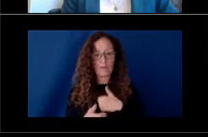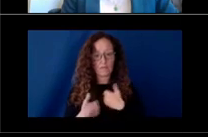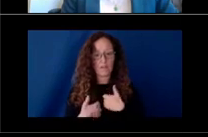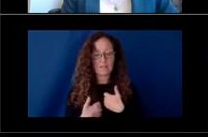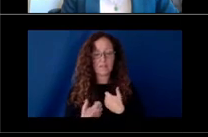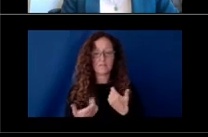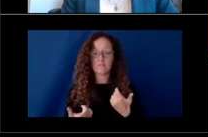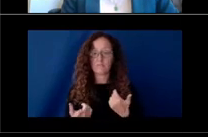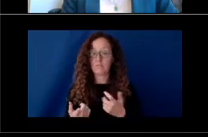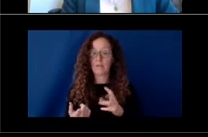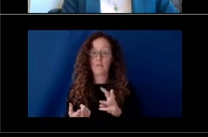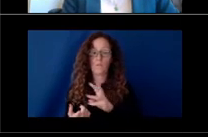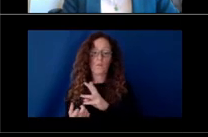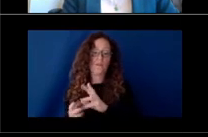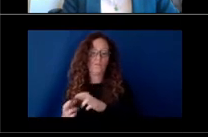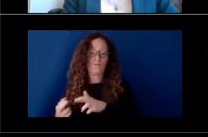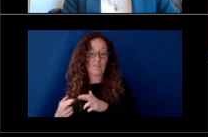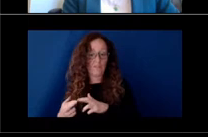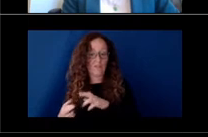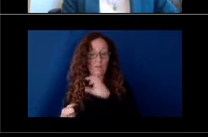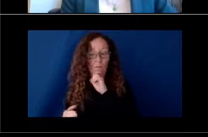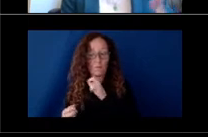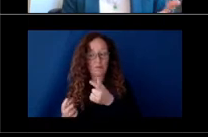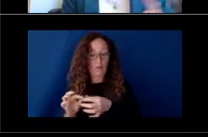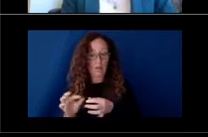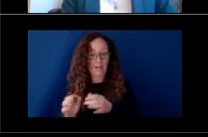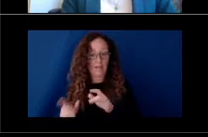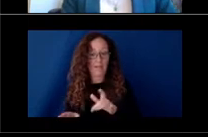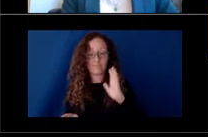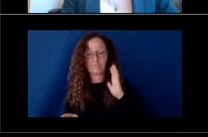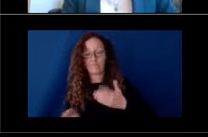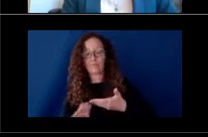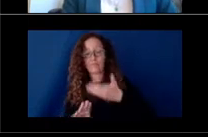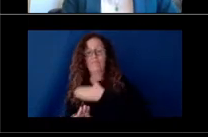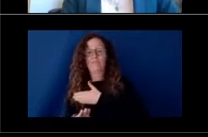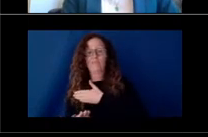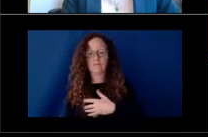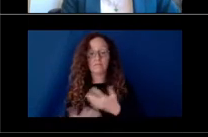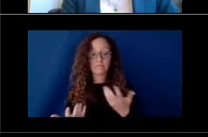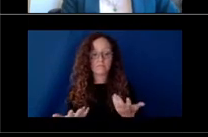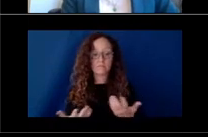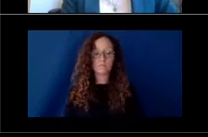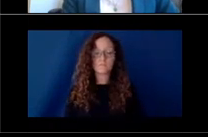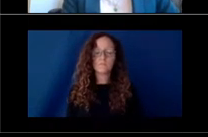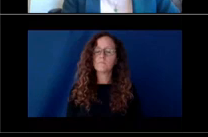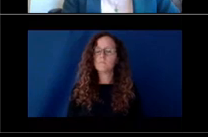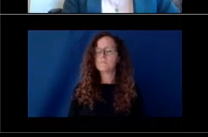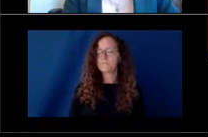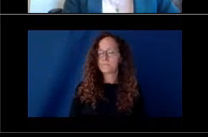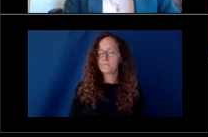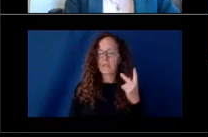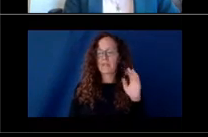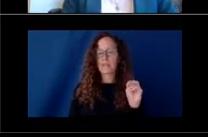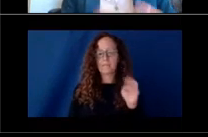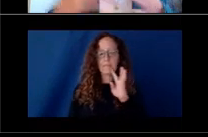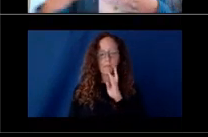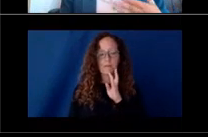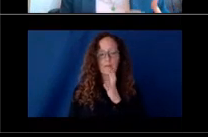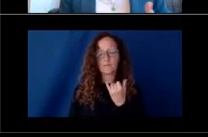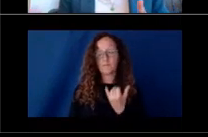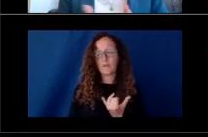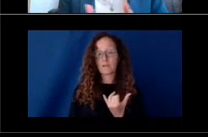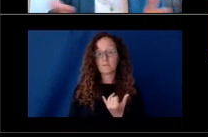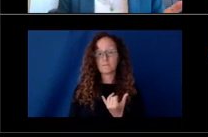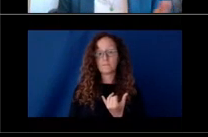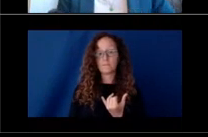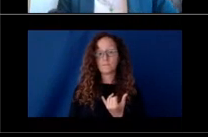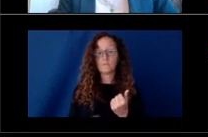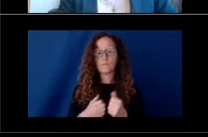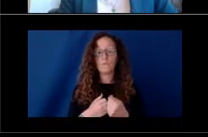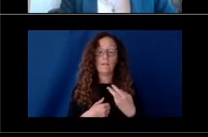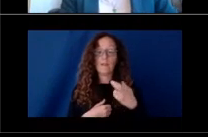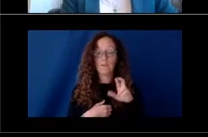Region, the old, not old, the legacy viewer? So right now while the HeatRisk is experimental